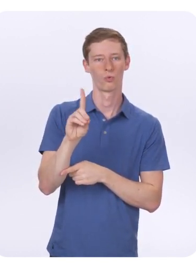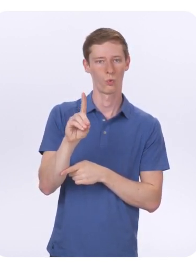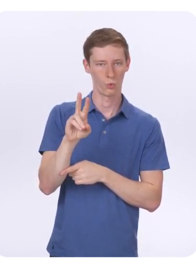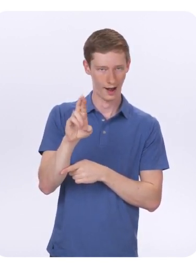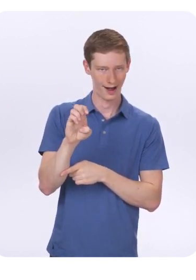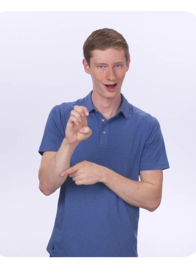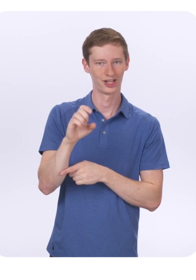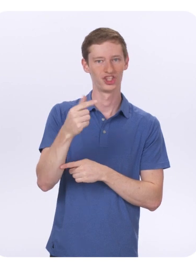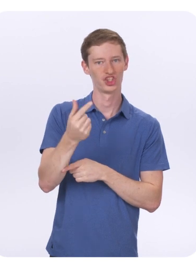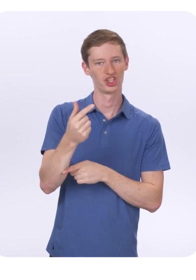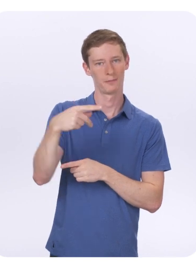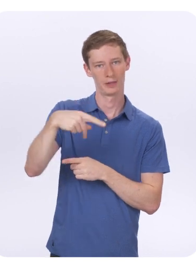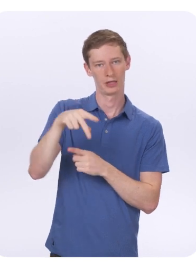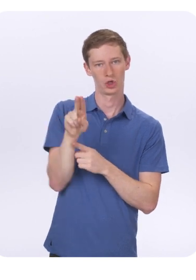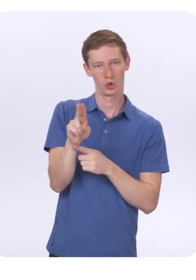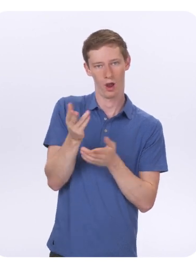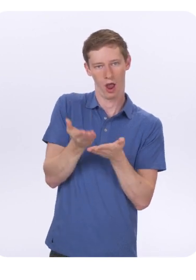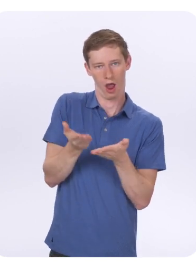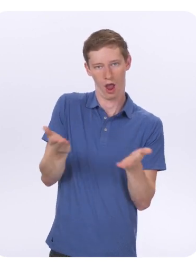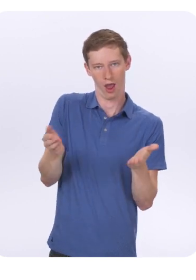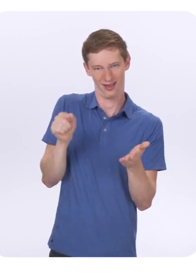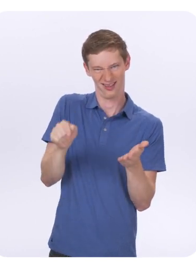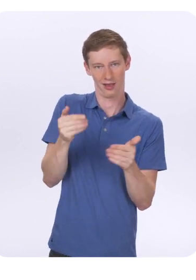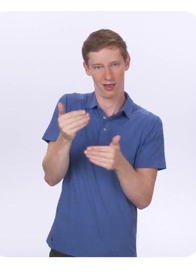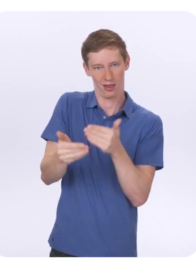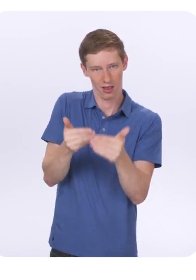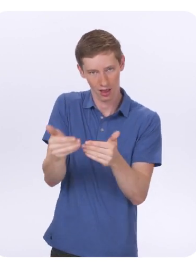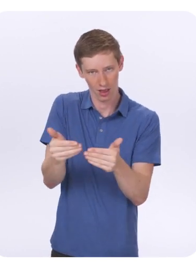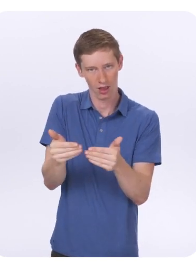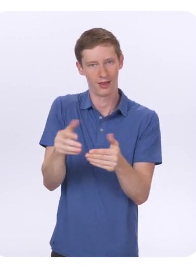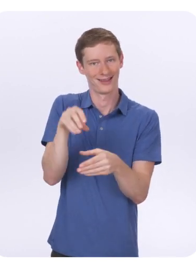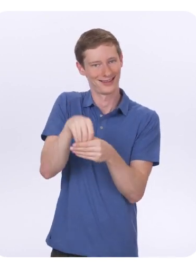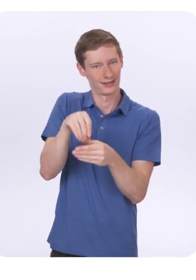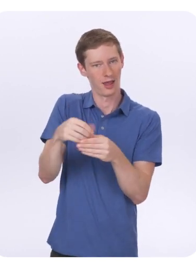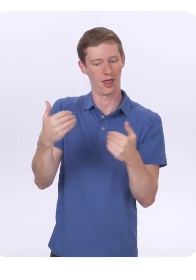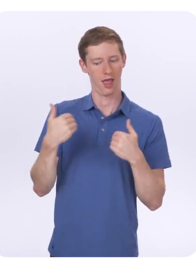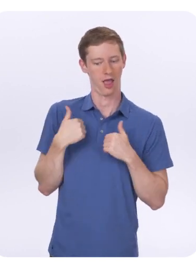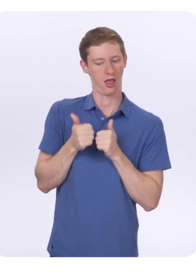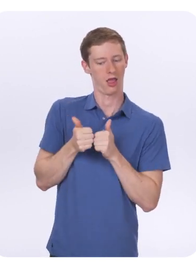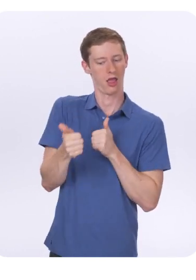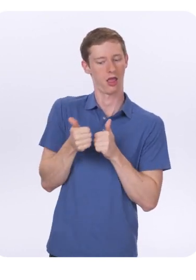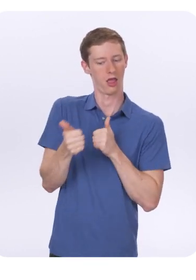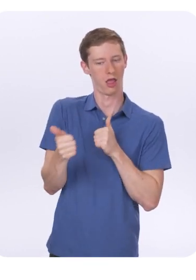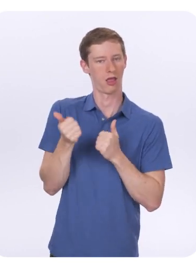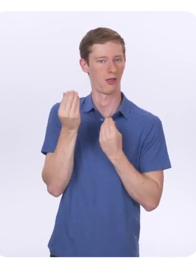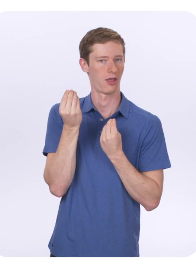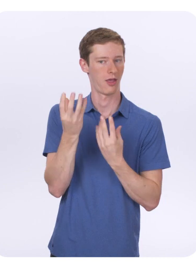that contains the distance to the physical worlds. This is also a Quest 3 feature,